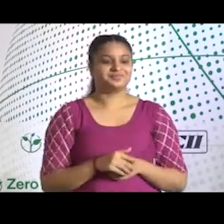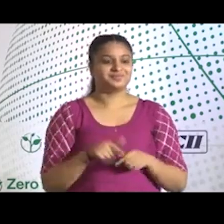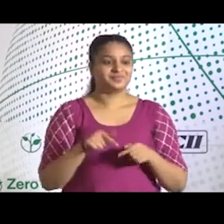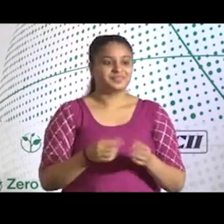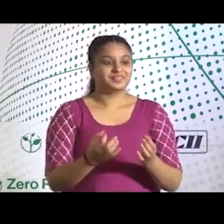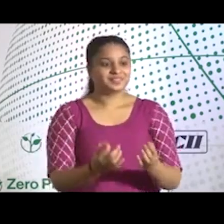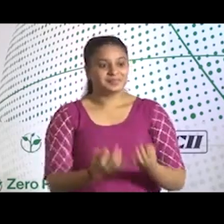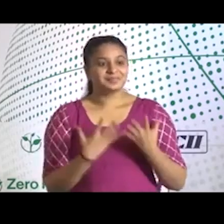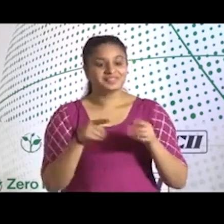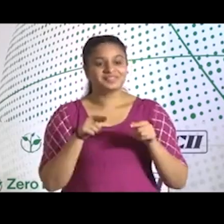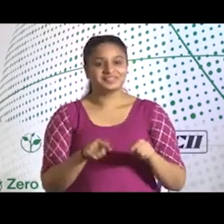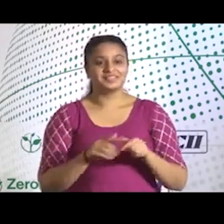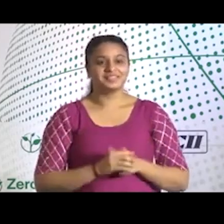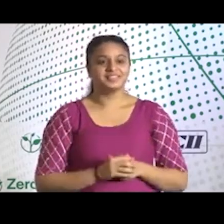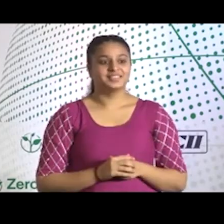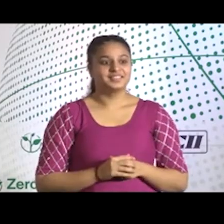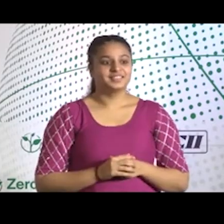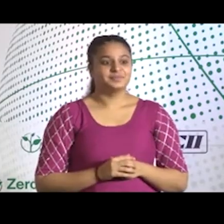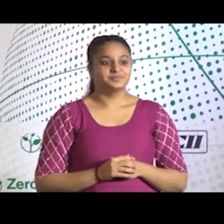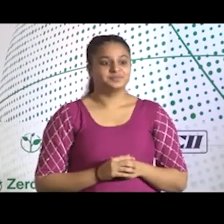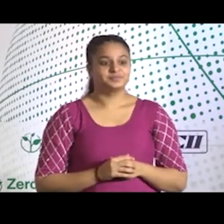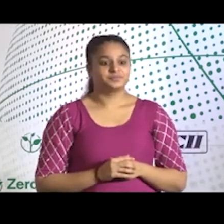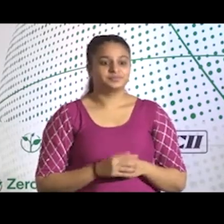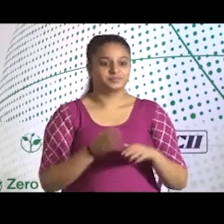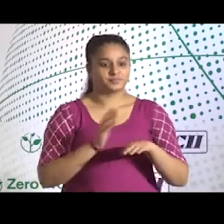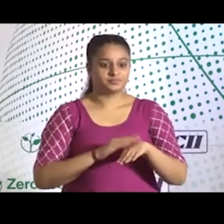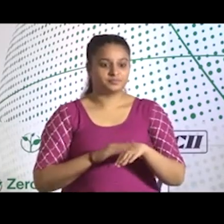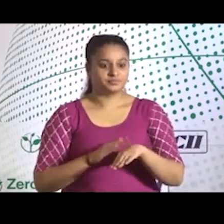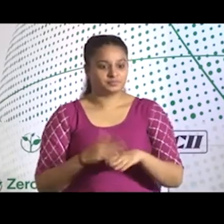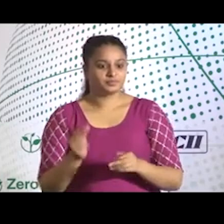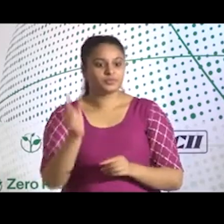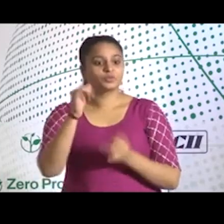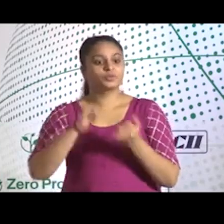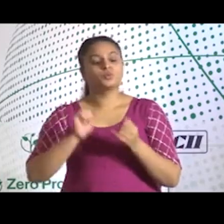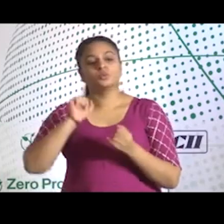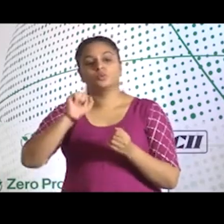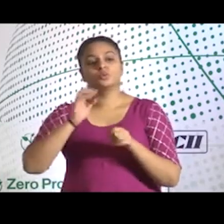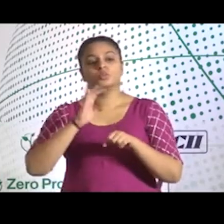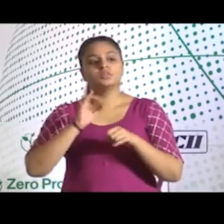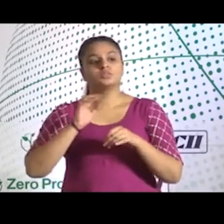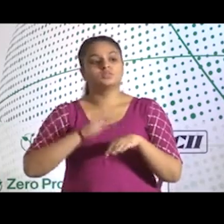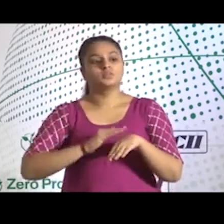having come from experience, what it is in the US to what you see in India,